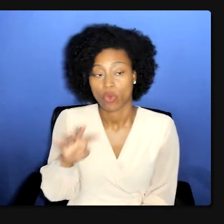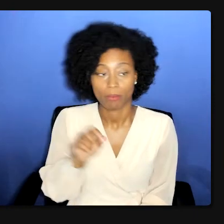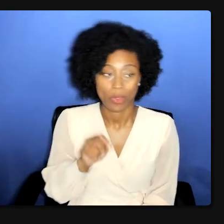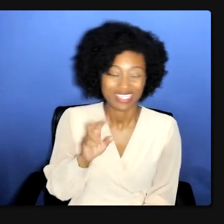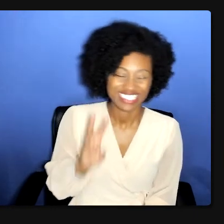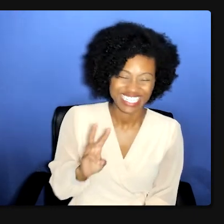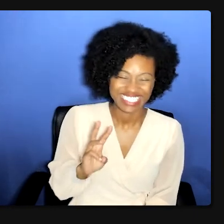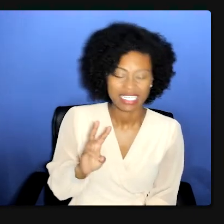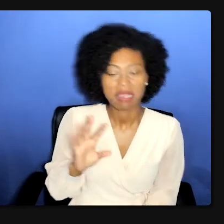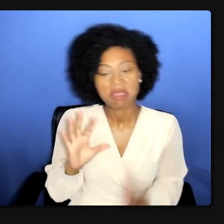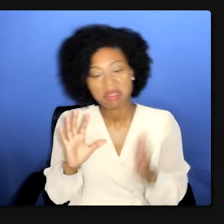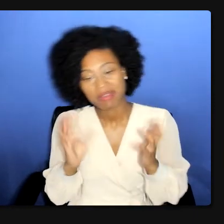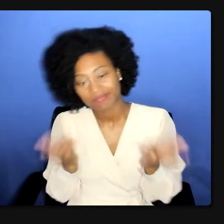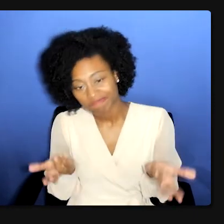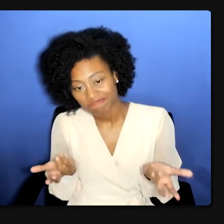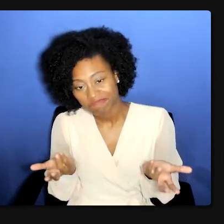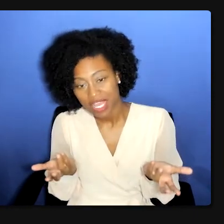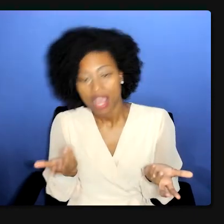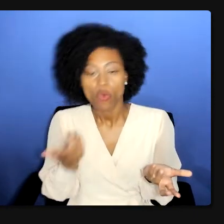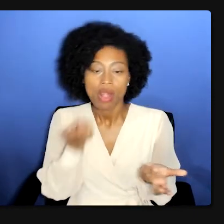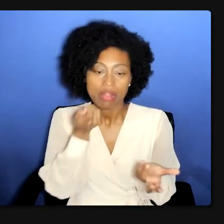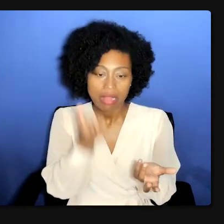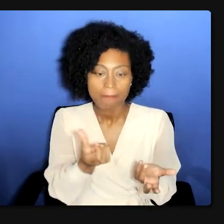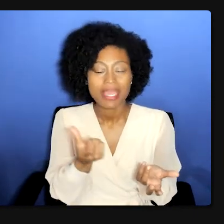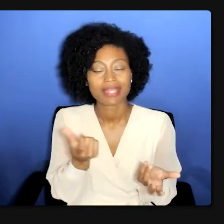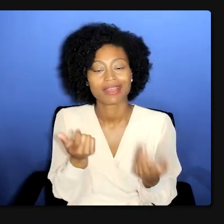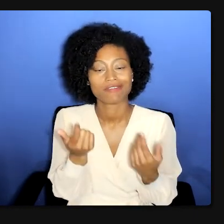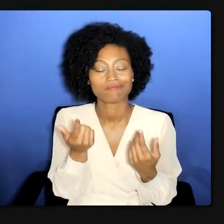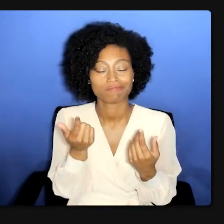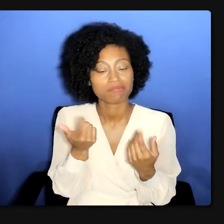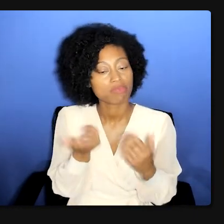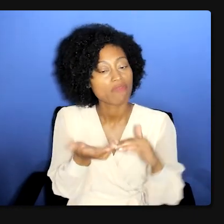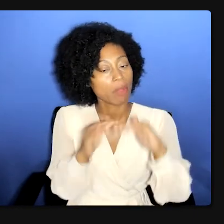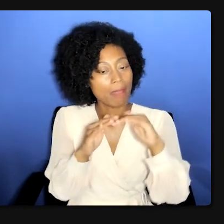So, yes, there's a little bit of a performance lift, but it's basically noise.